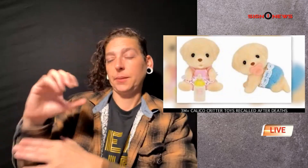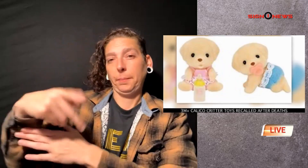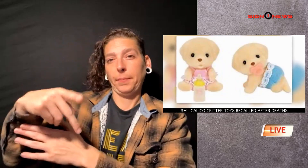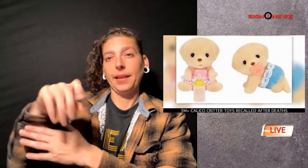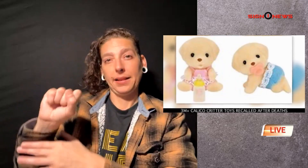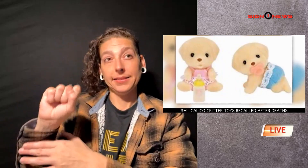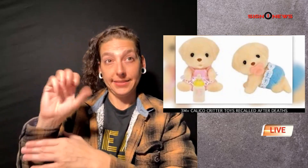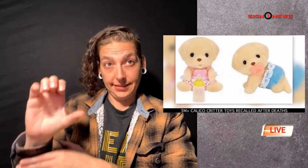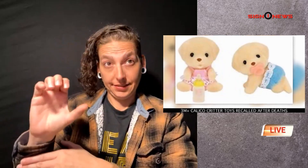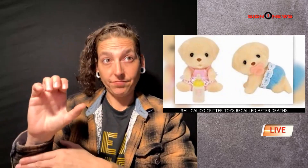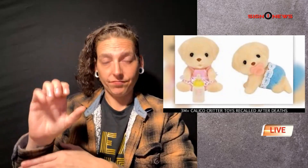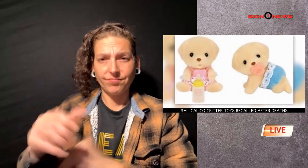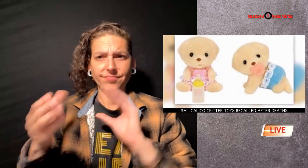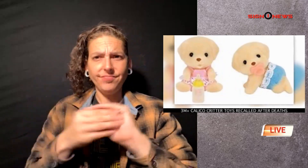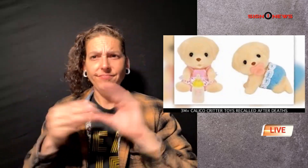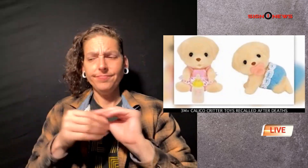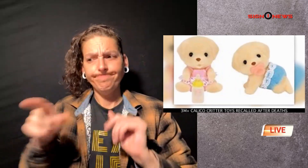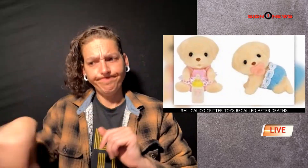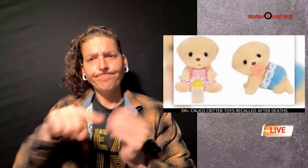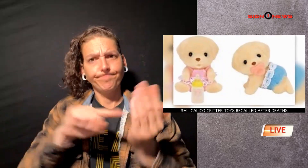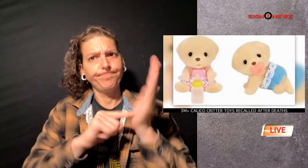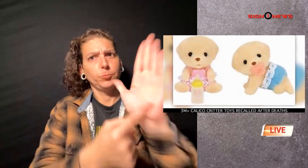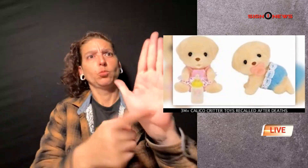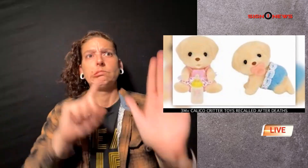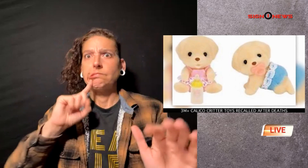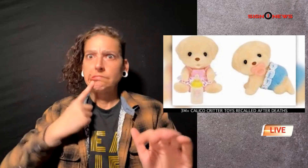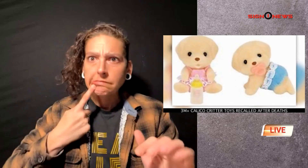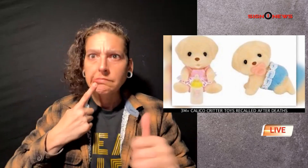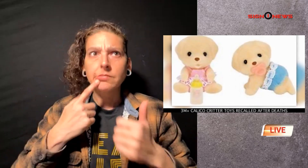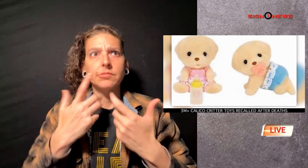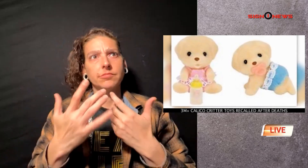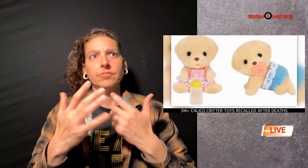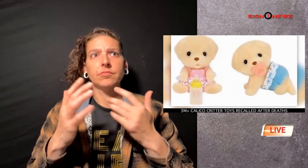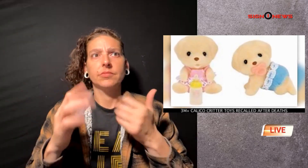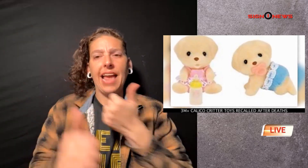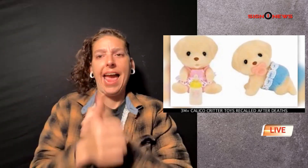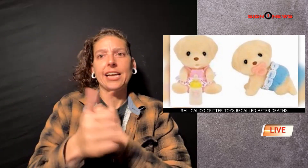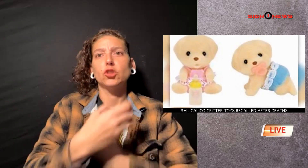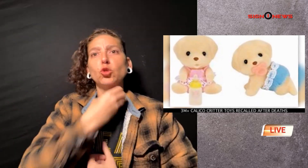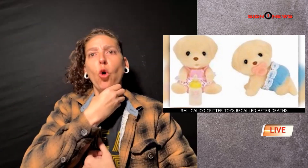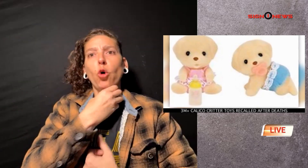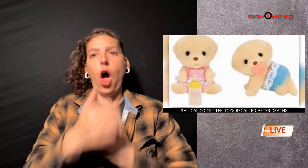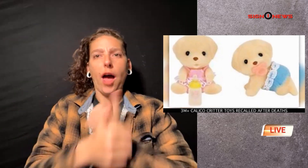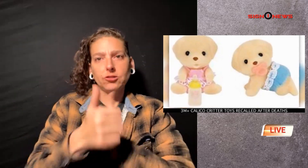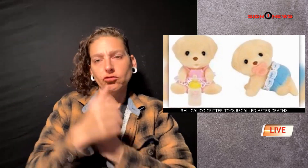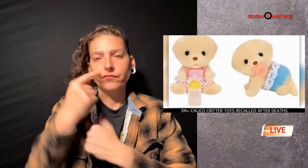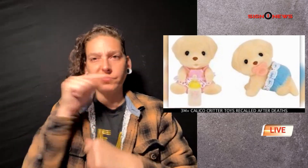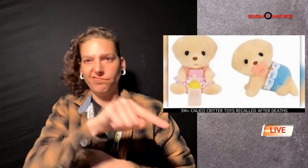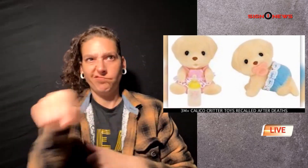the Consumer Product Safety Commission said they pose a serious choking hazard for small children